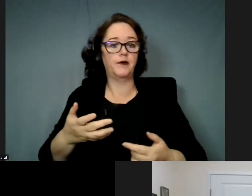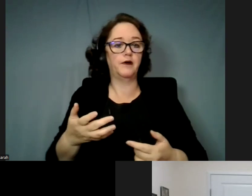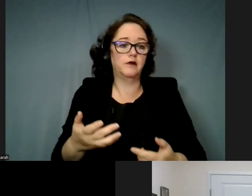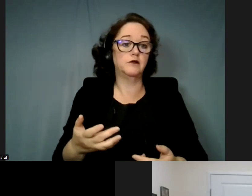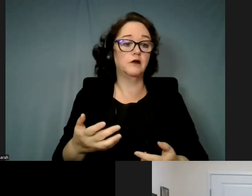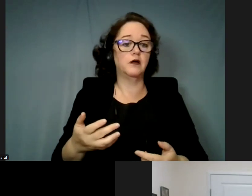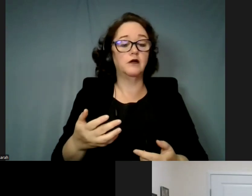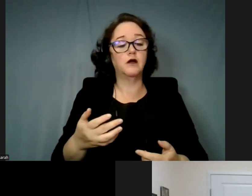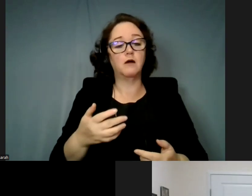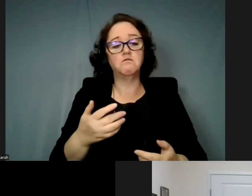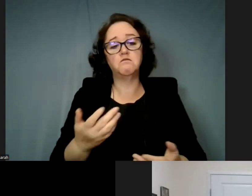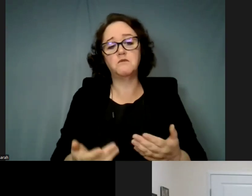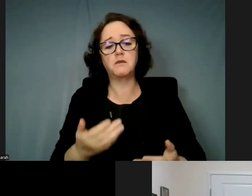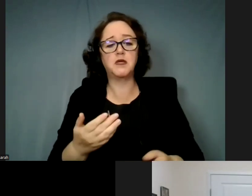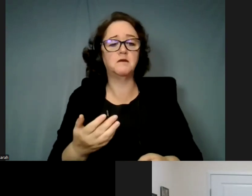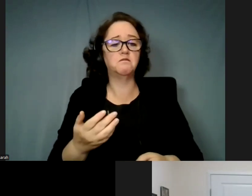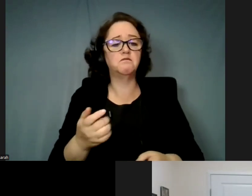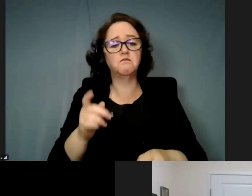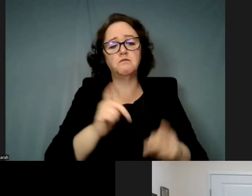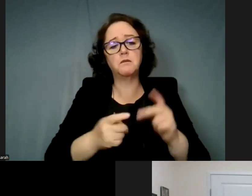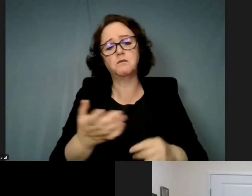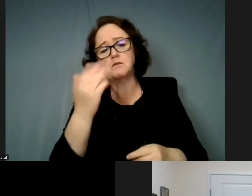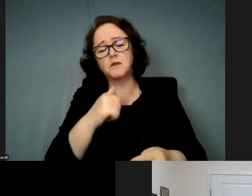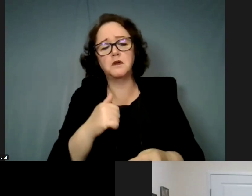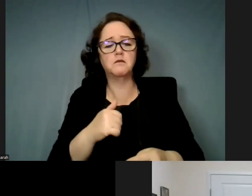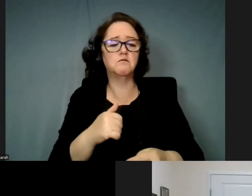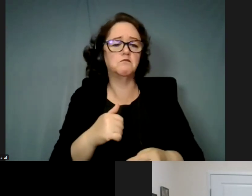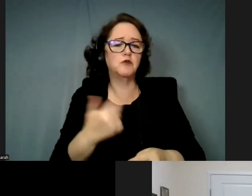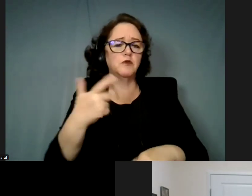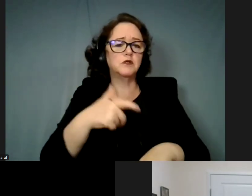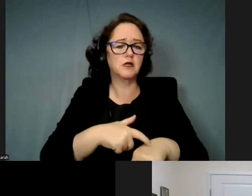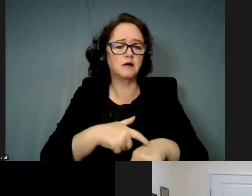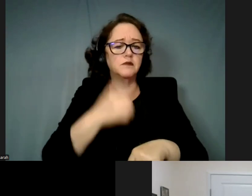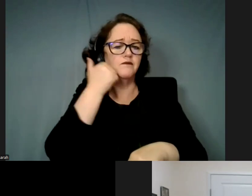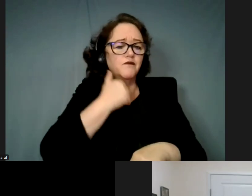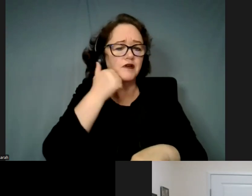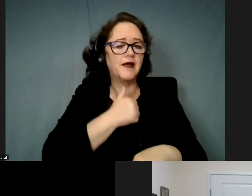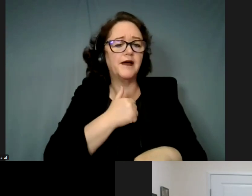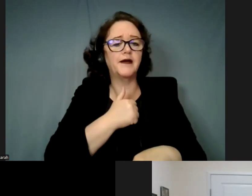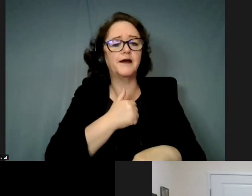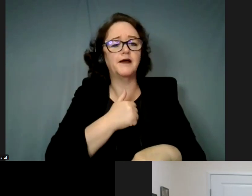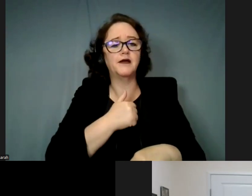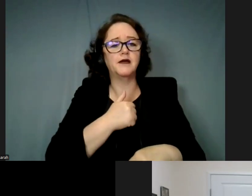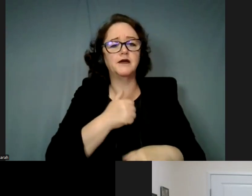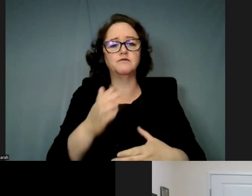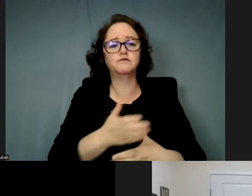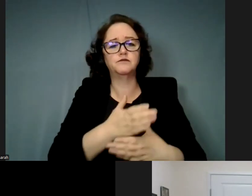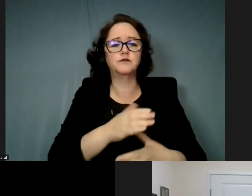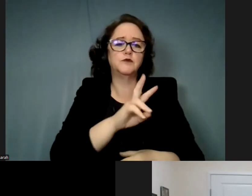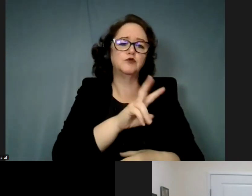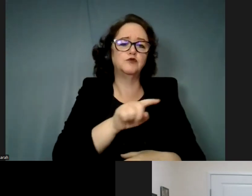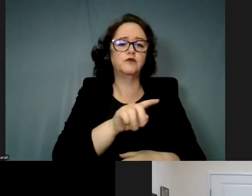two to four hour periods to help me out, and then my mom would